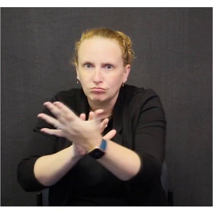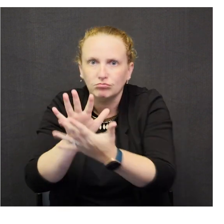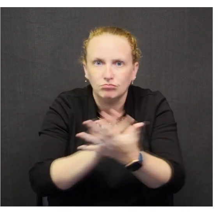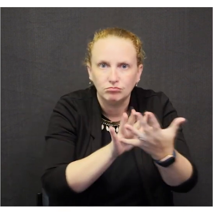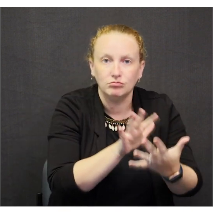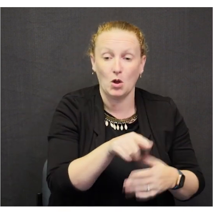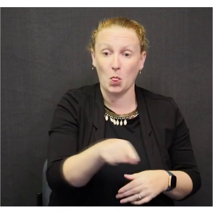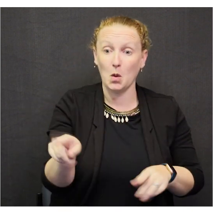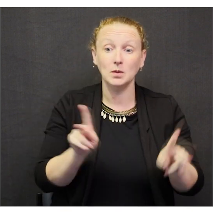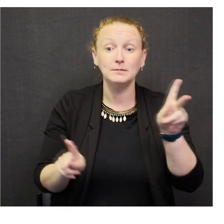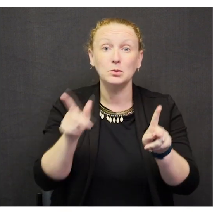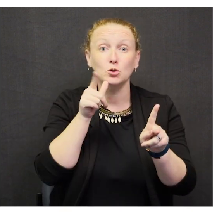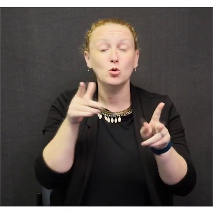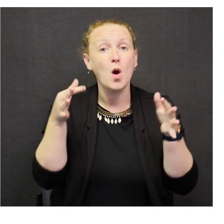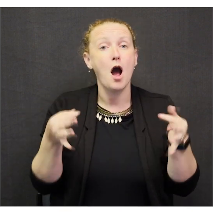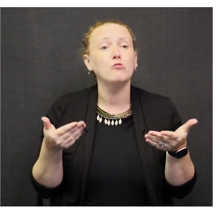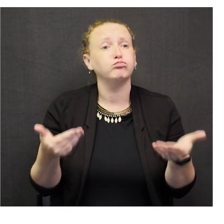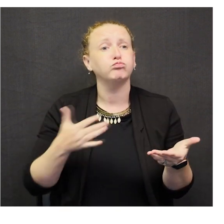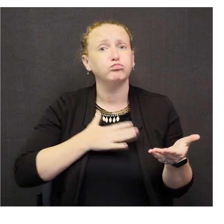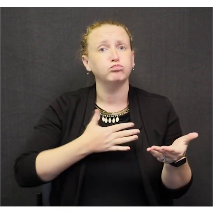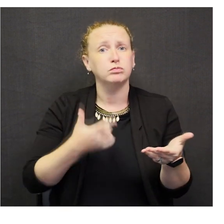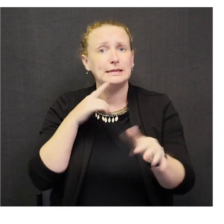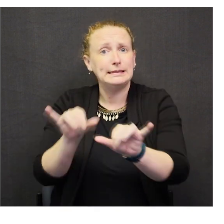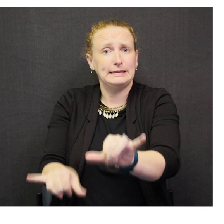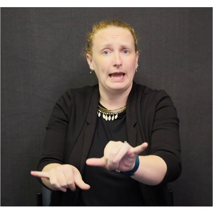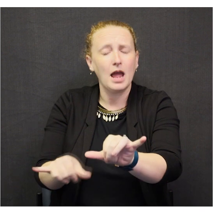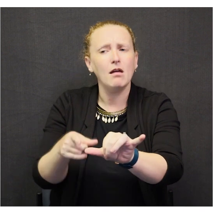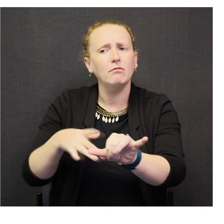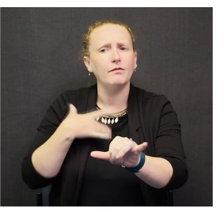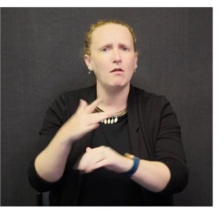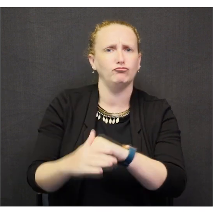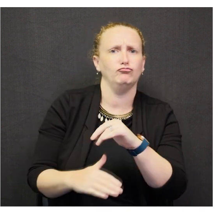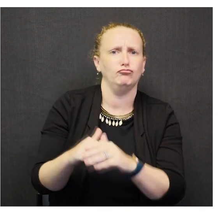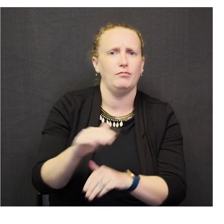in that decision. So there was definitely a sense of urgency, and it was probably the